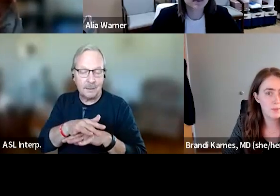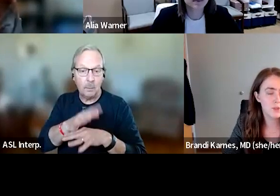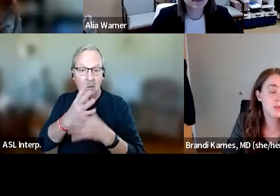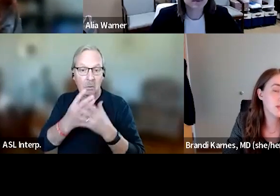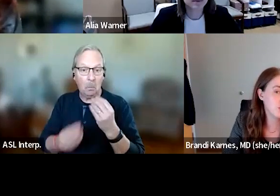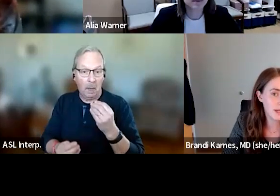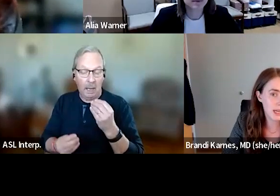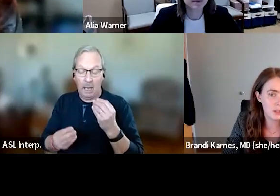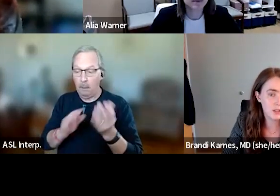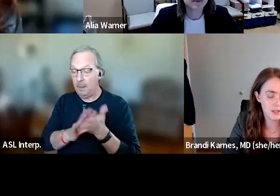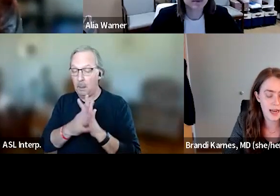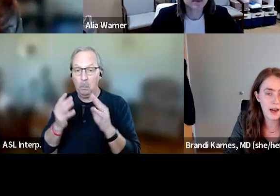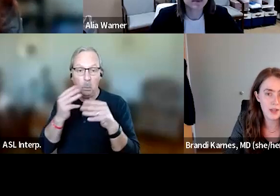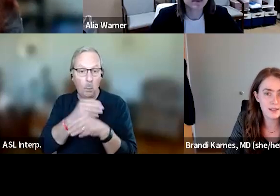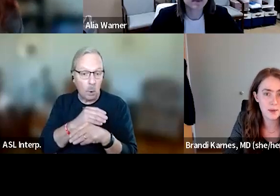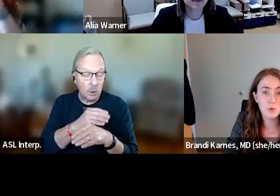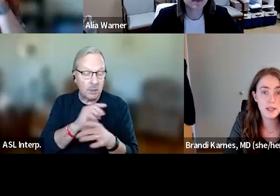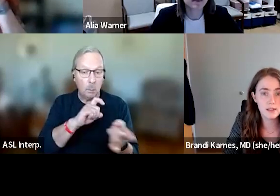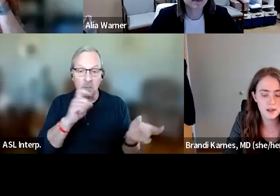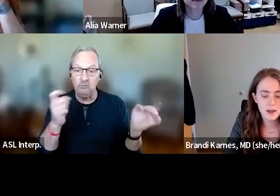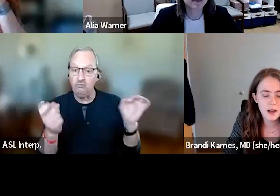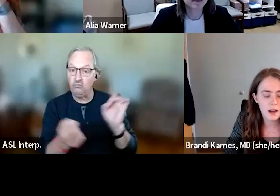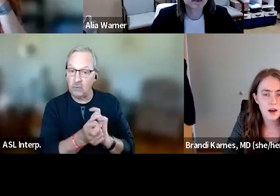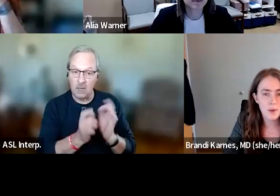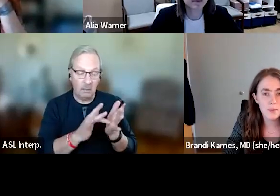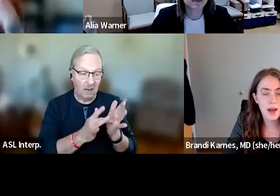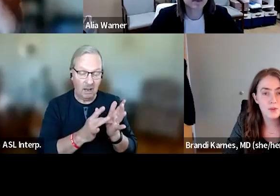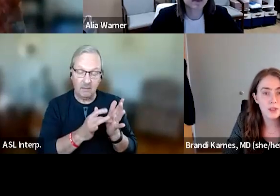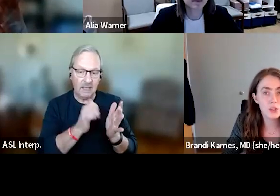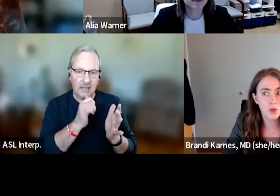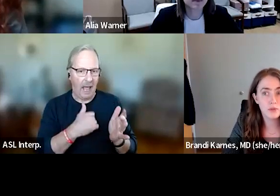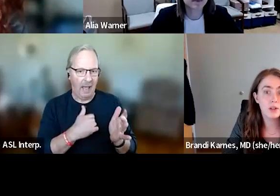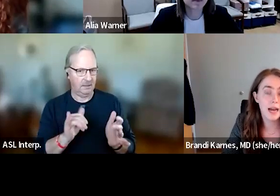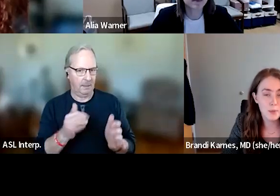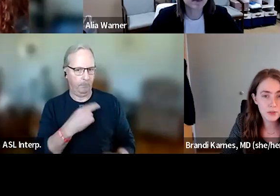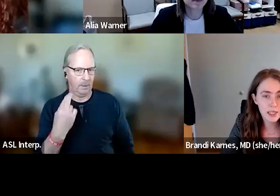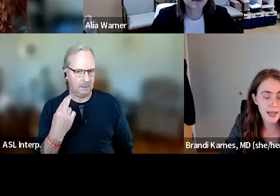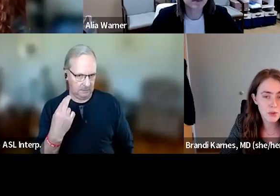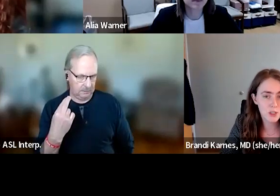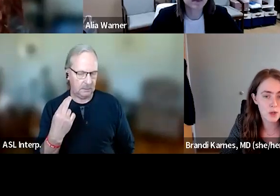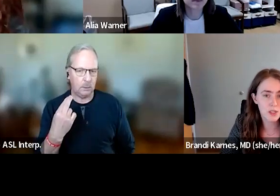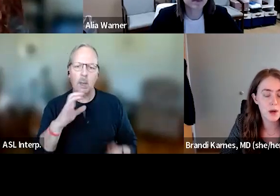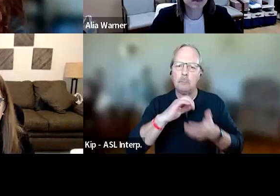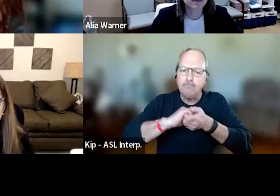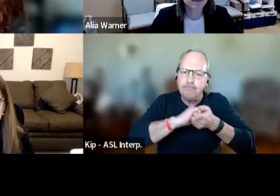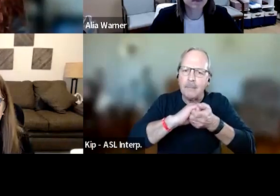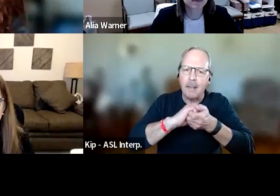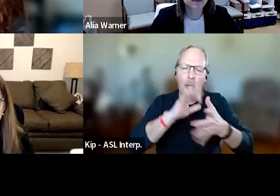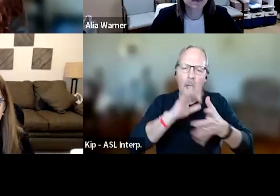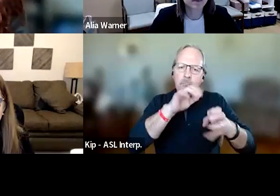Should we switch to a medication that doesn't have that same risk? And really sort of collaboratively engage with this person about what would work best for them